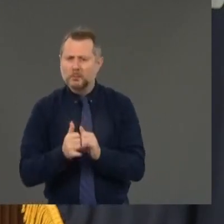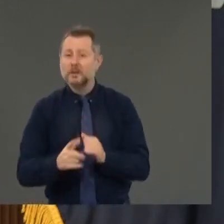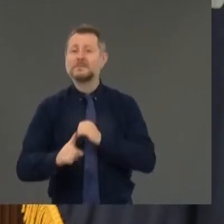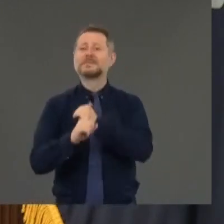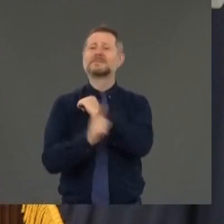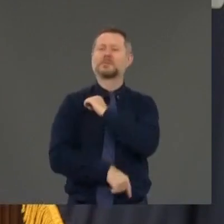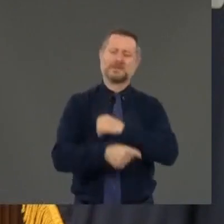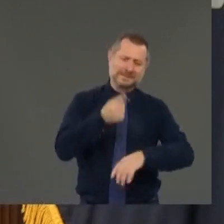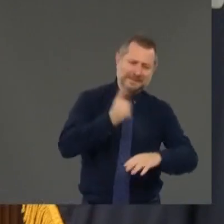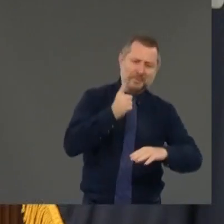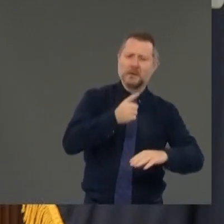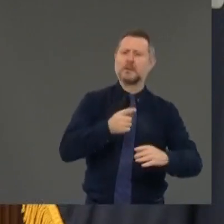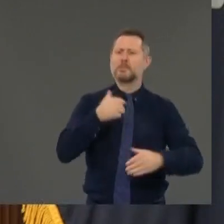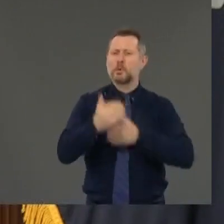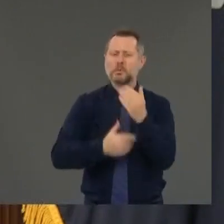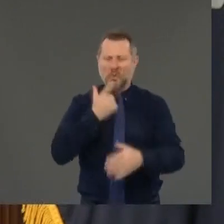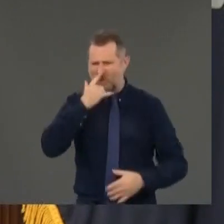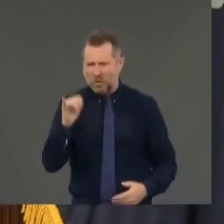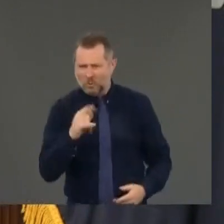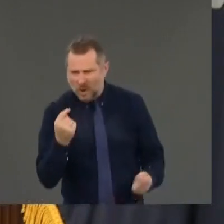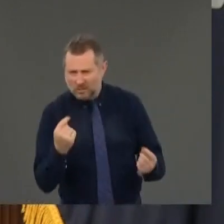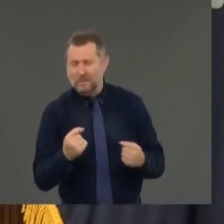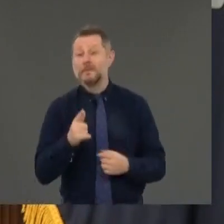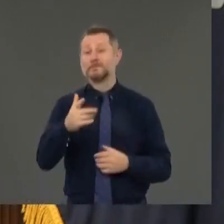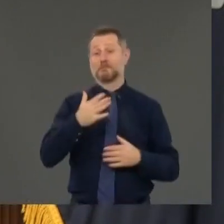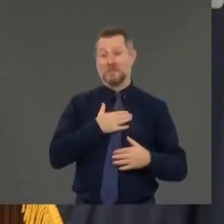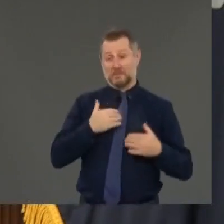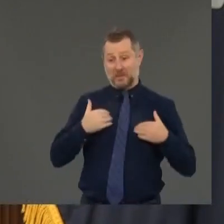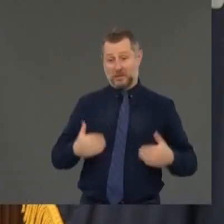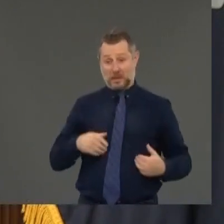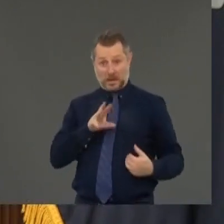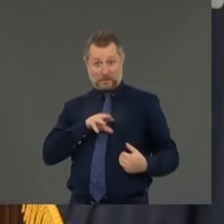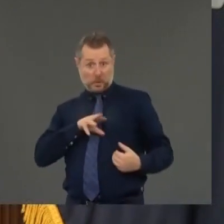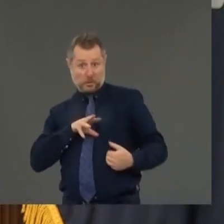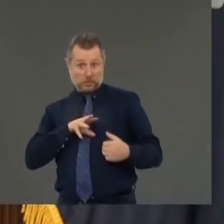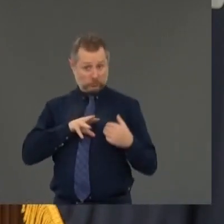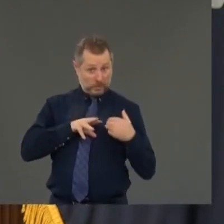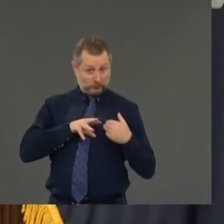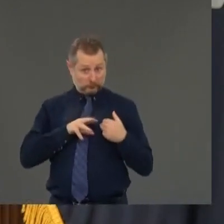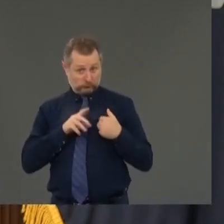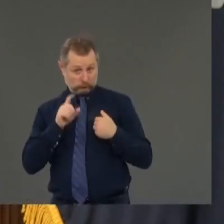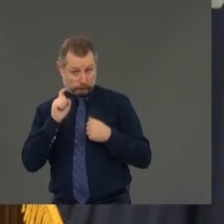HOW DO WE WANT THEM SUPERVISED.